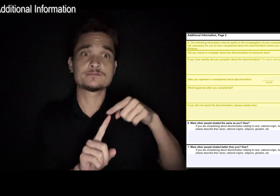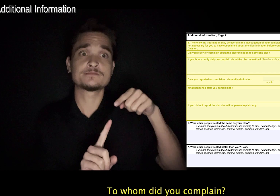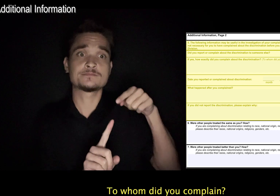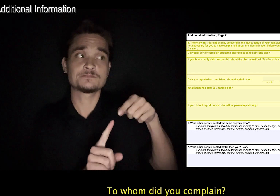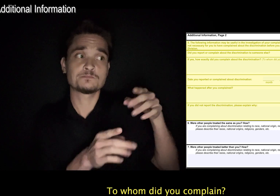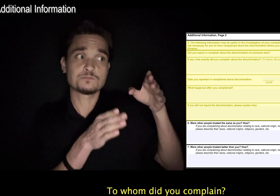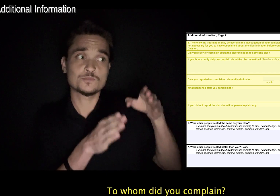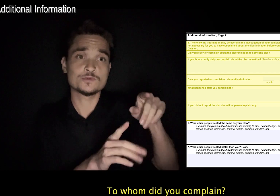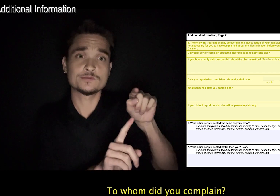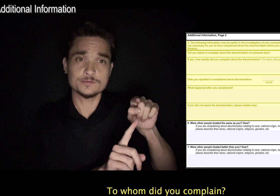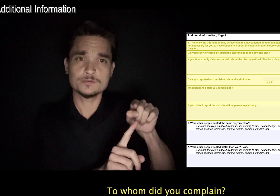To whom did you complain?